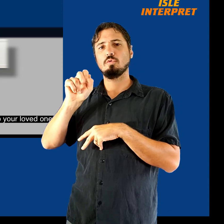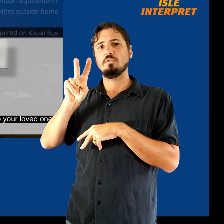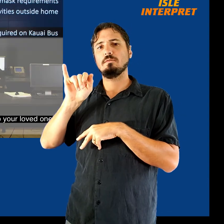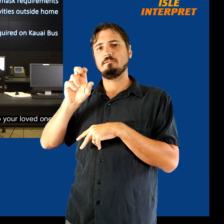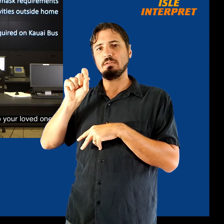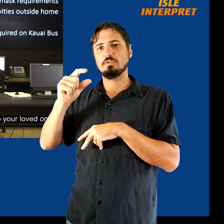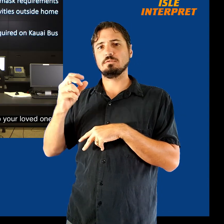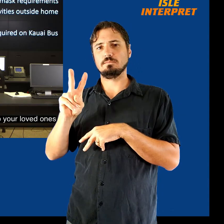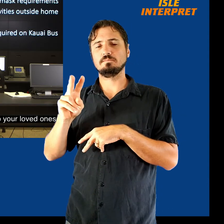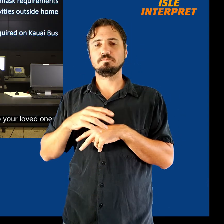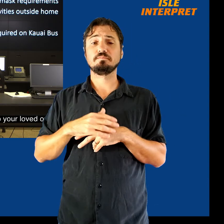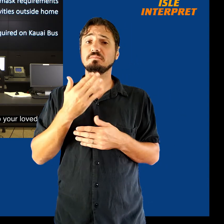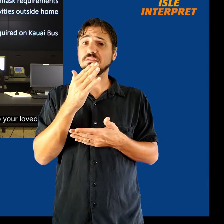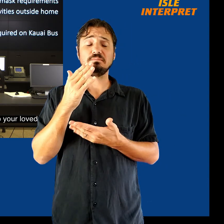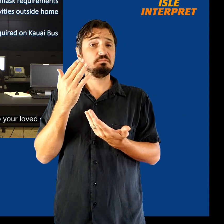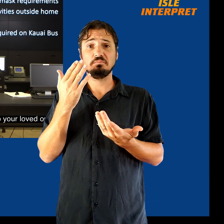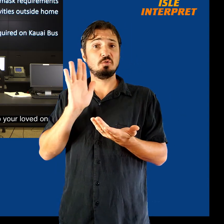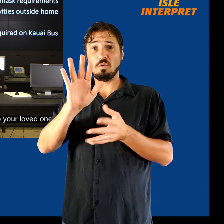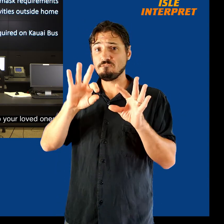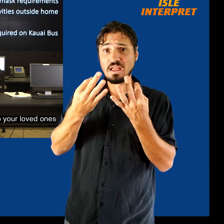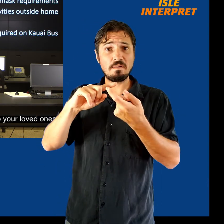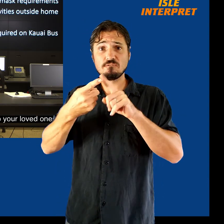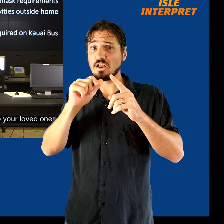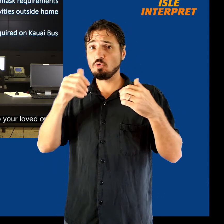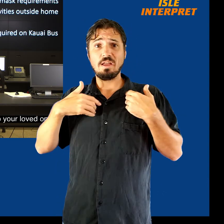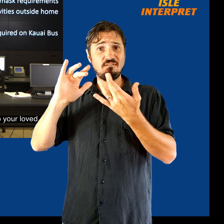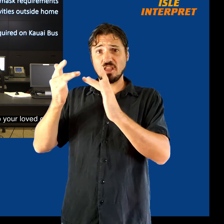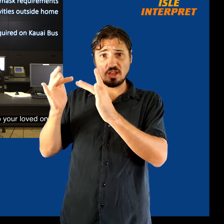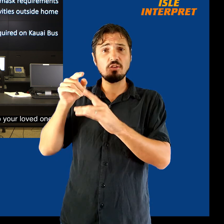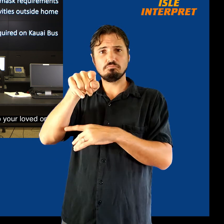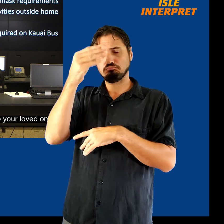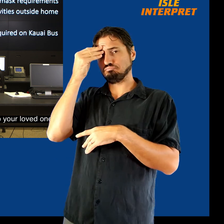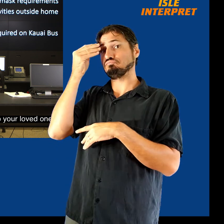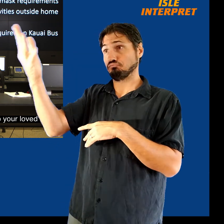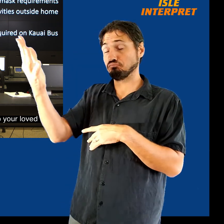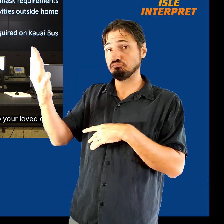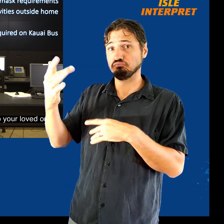Not everyone has internet access or follows the news, so please help to keep your loved ones informed.